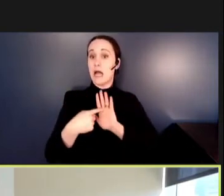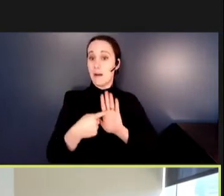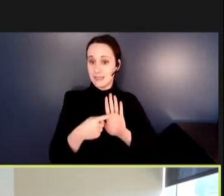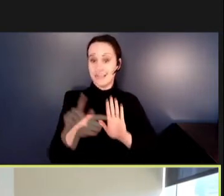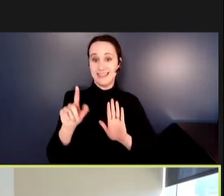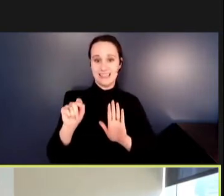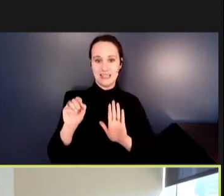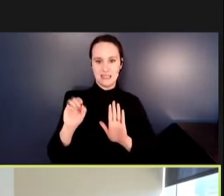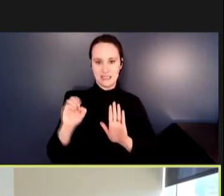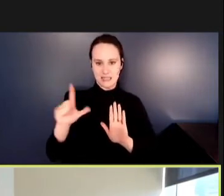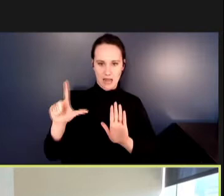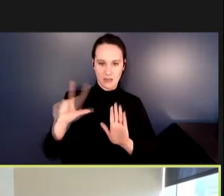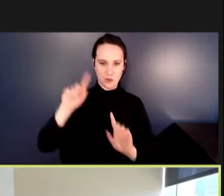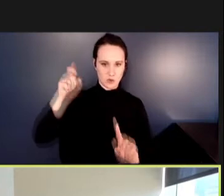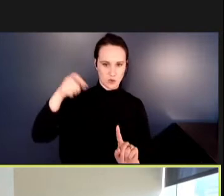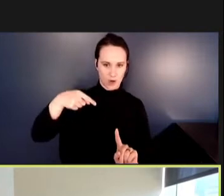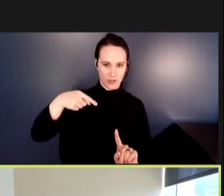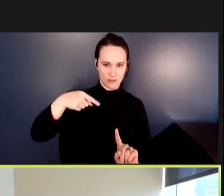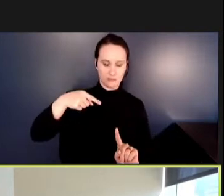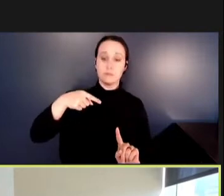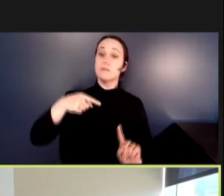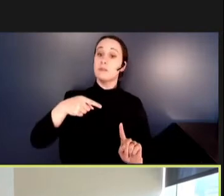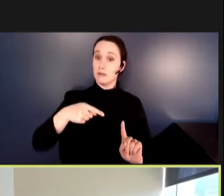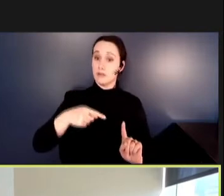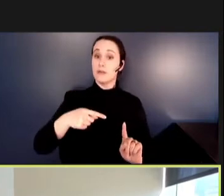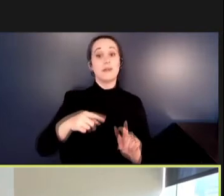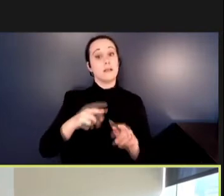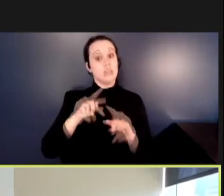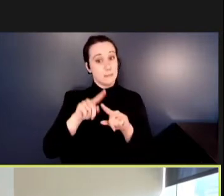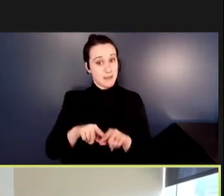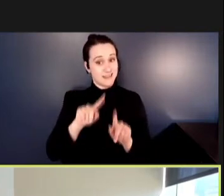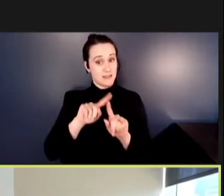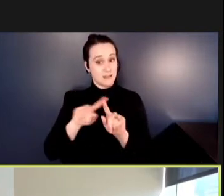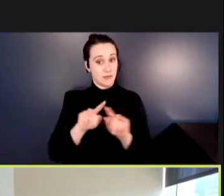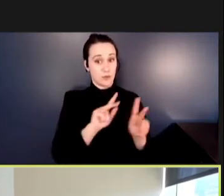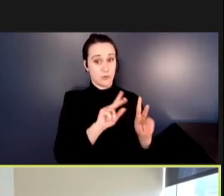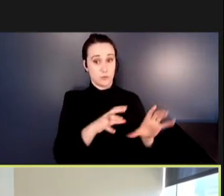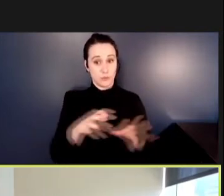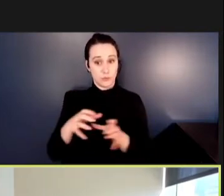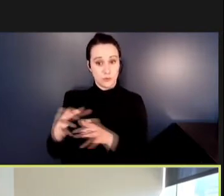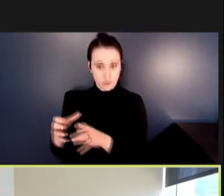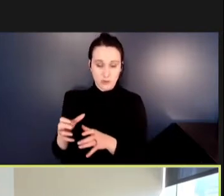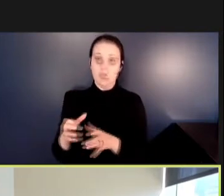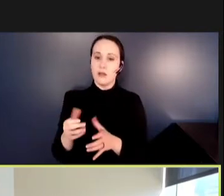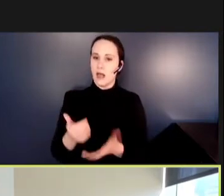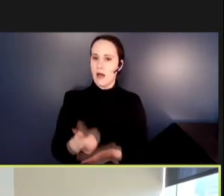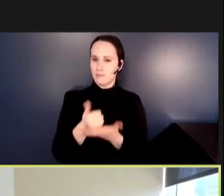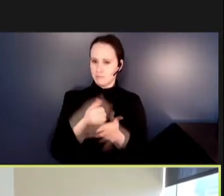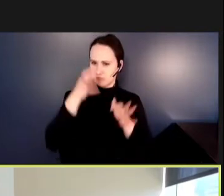crucial task here is selecting taxonomic groups and determining the conserved regions of these